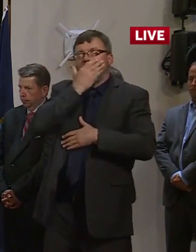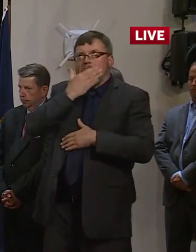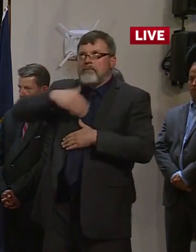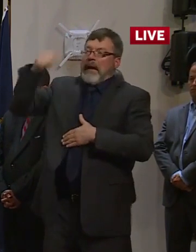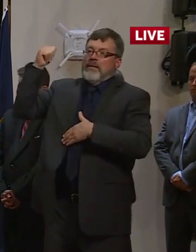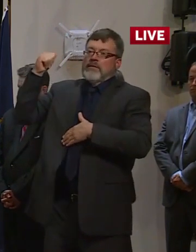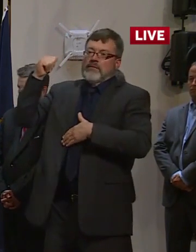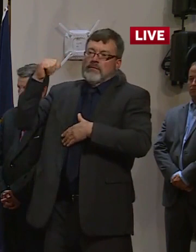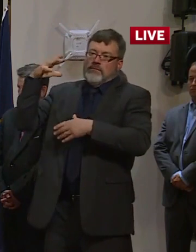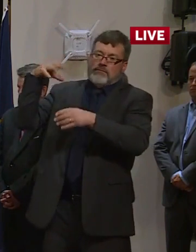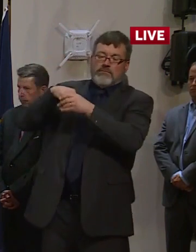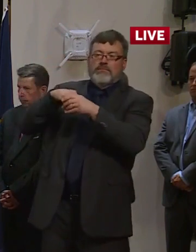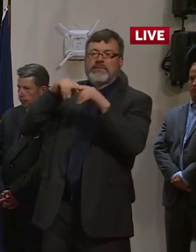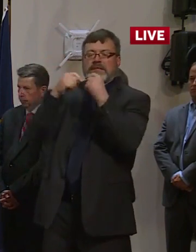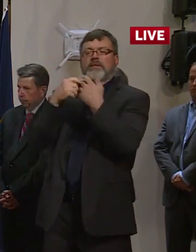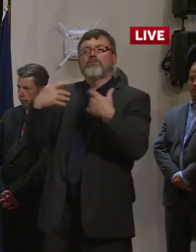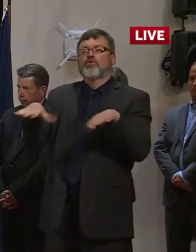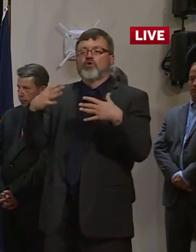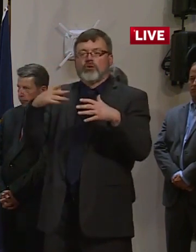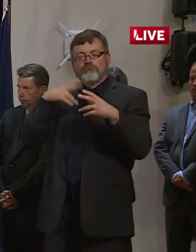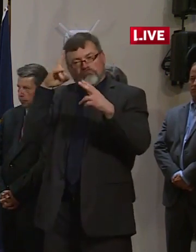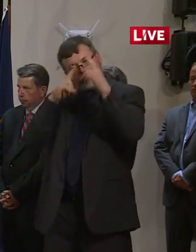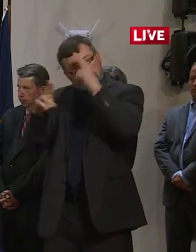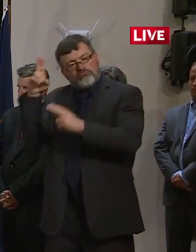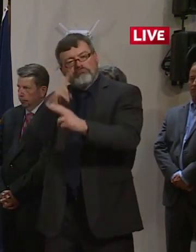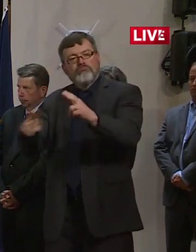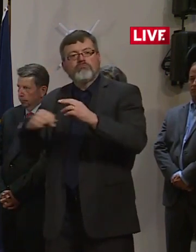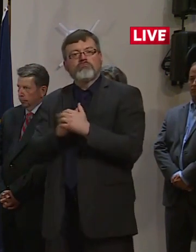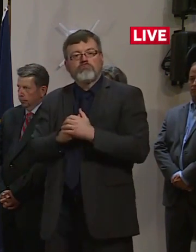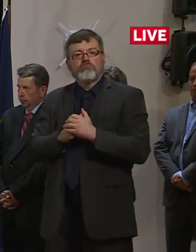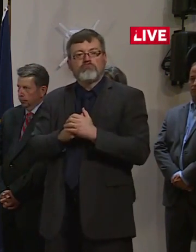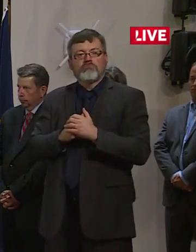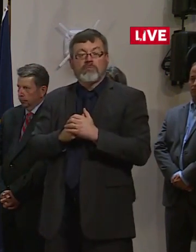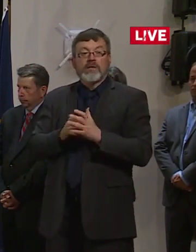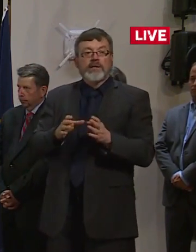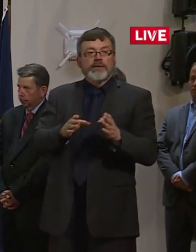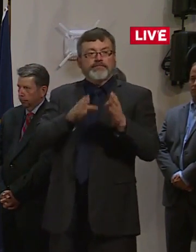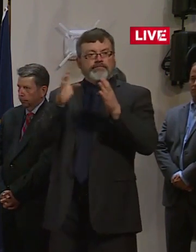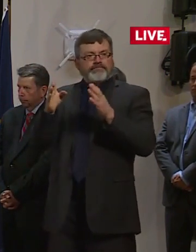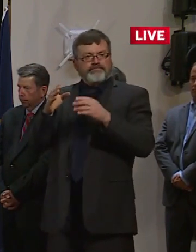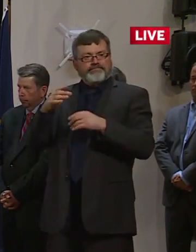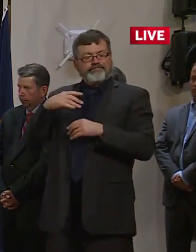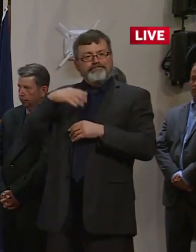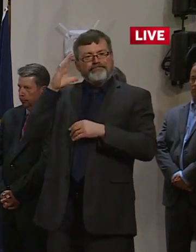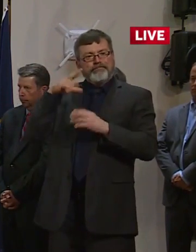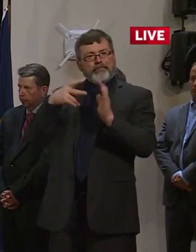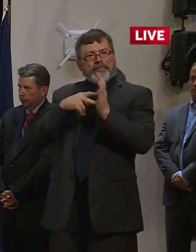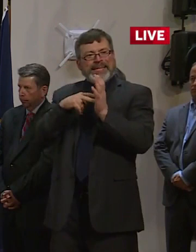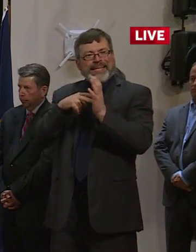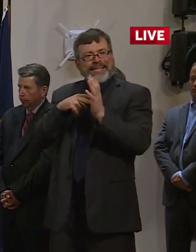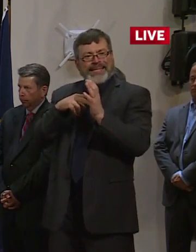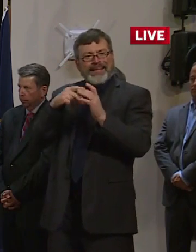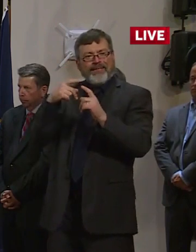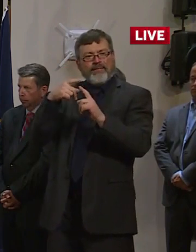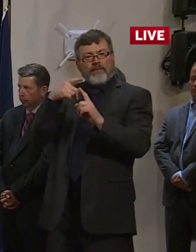WHOSE THOUGHTFULNESS, HARD WORK, AND DEDICATION ARE LIKE NONE I HAVE EVER SEEN.